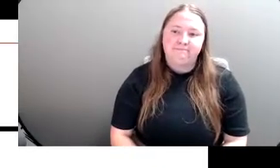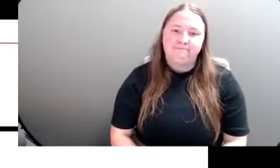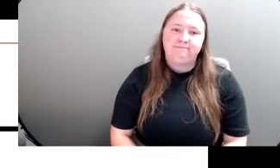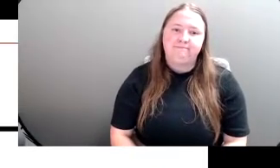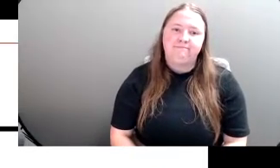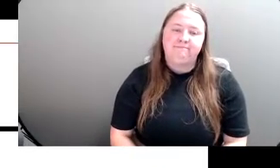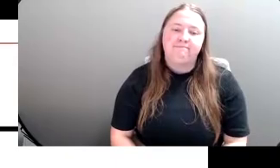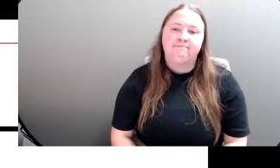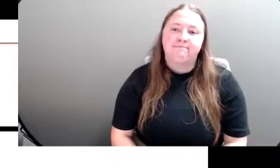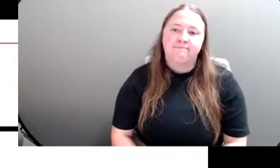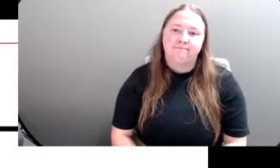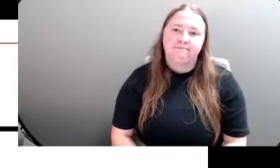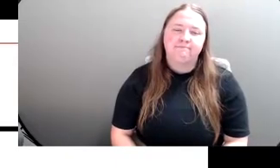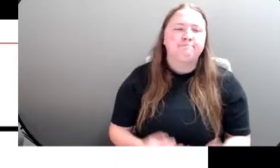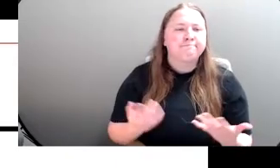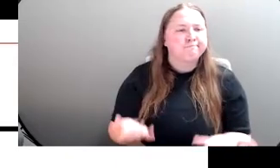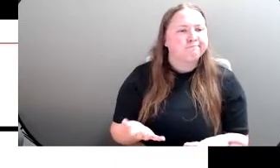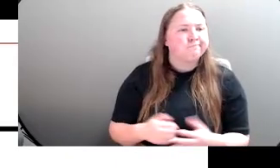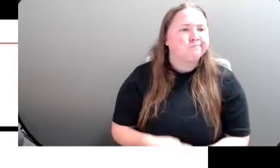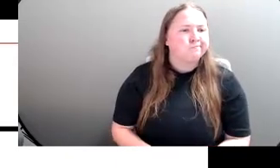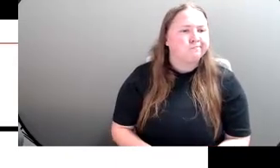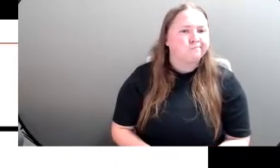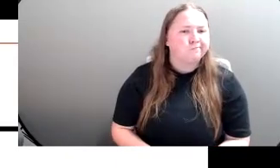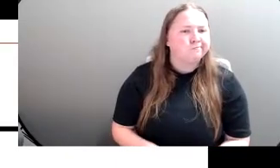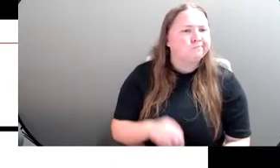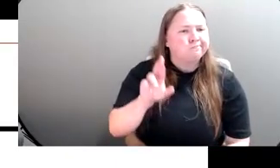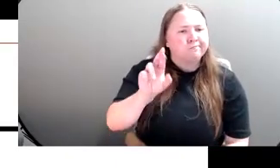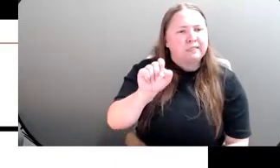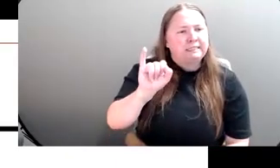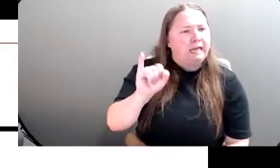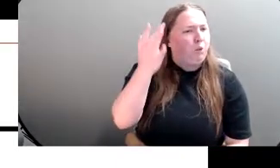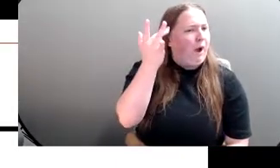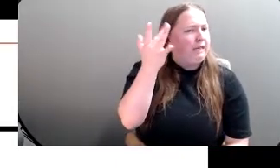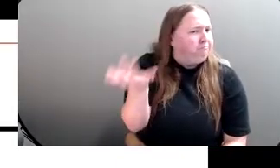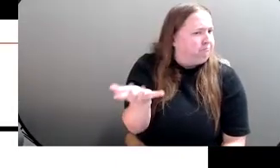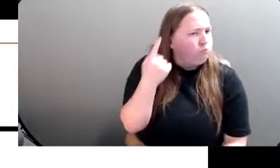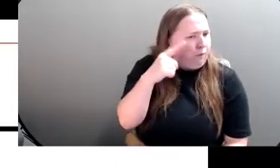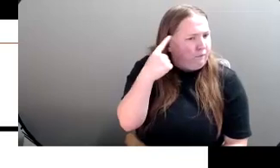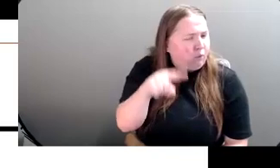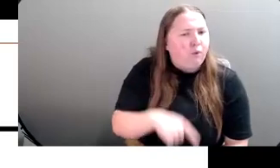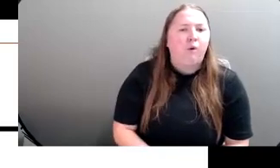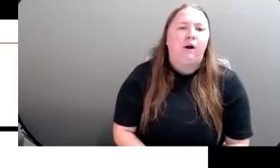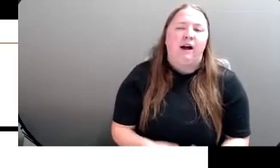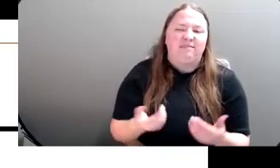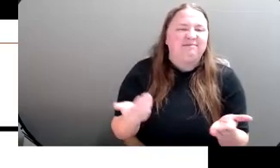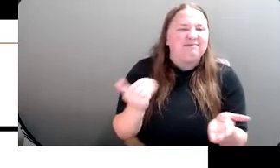Okay. So why do we have to do RSI? And, again, I covered this slightly,